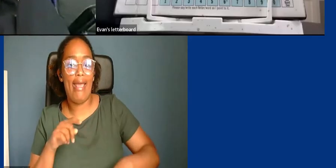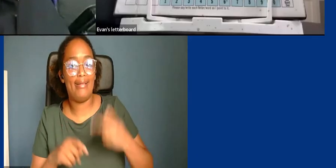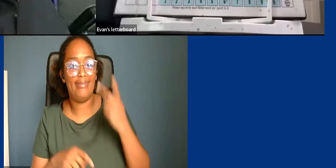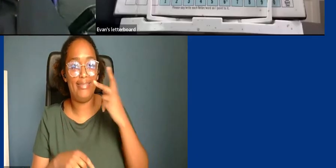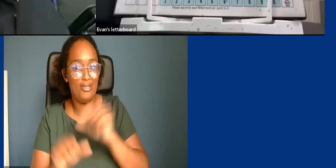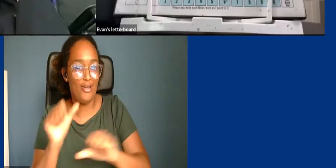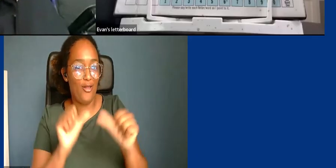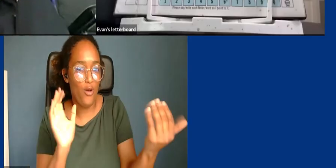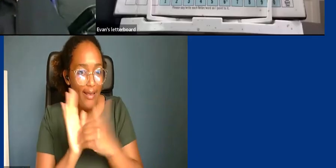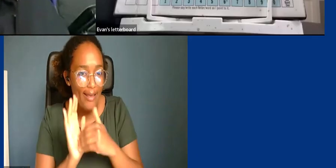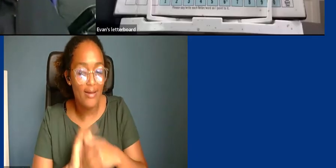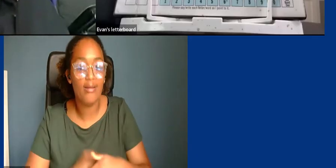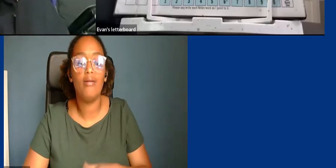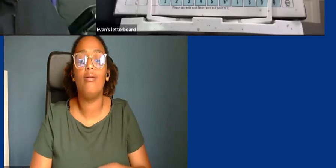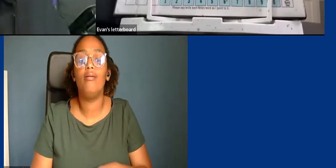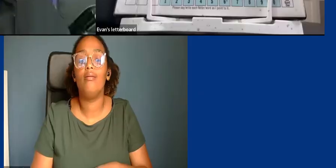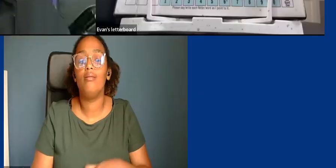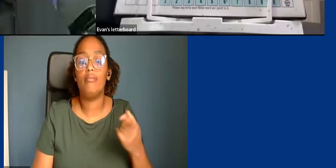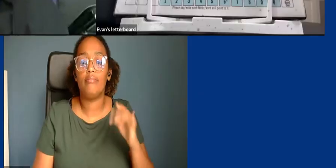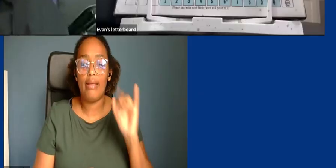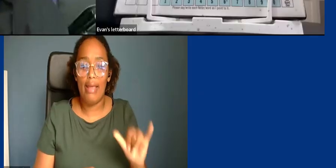Florencia as her aide, and it is worth noting